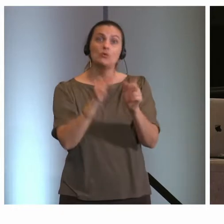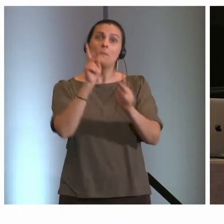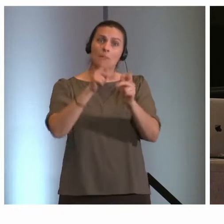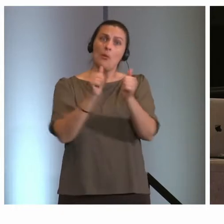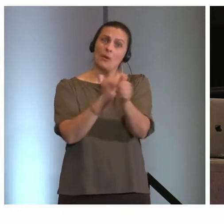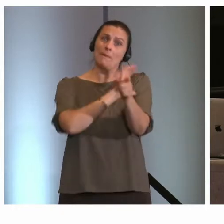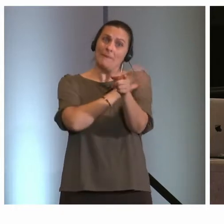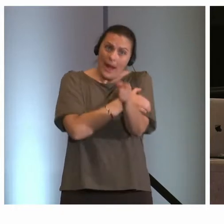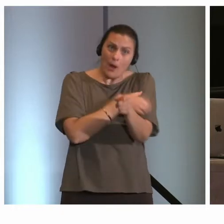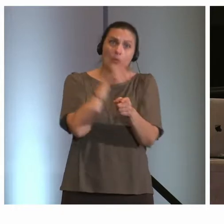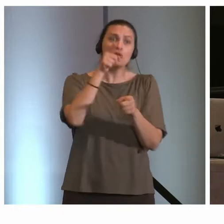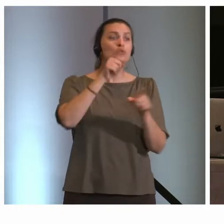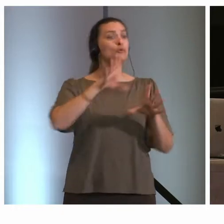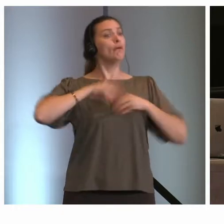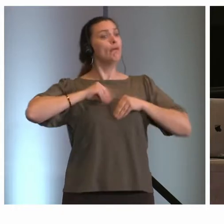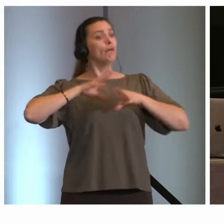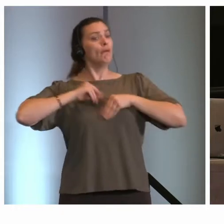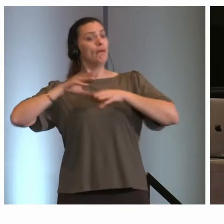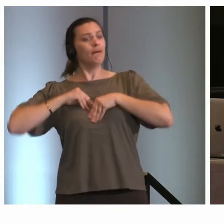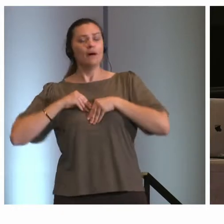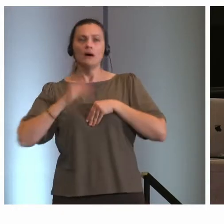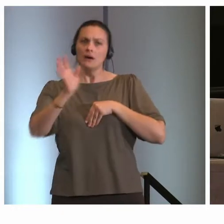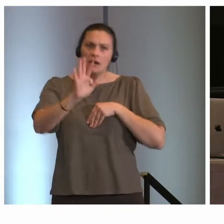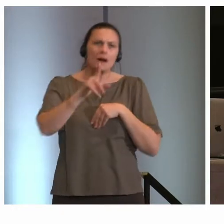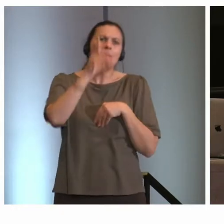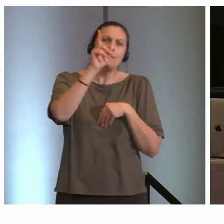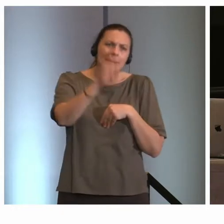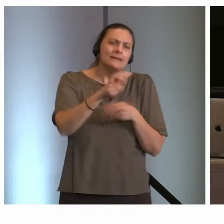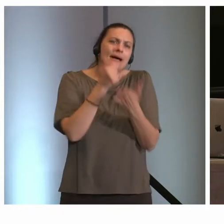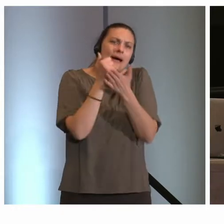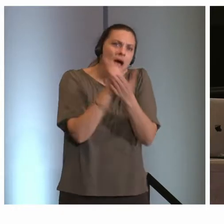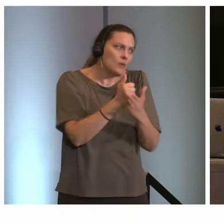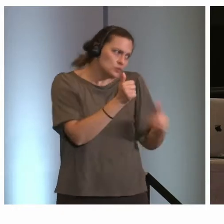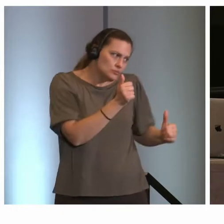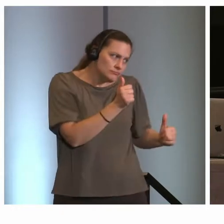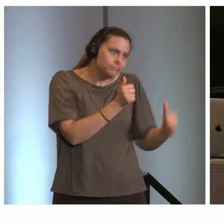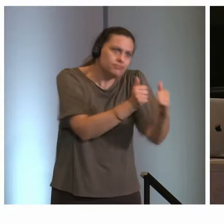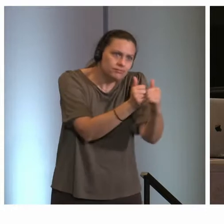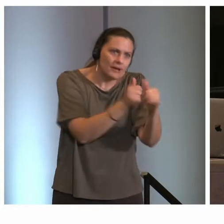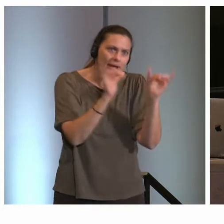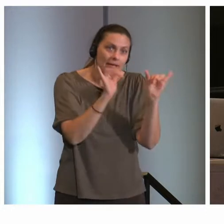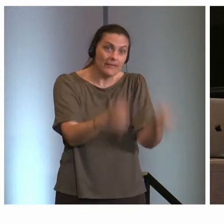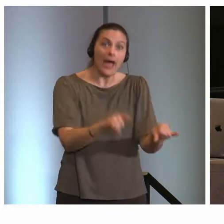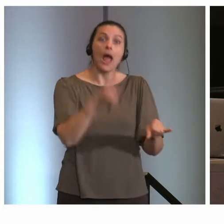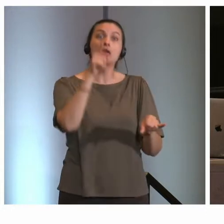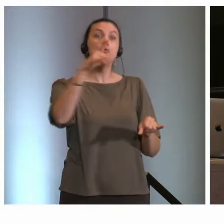continue to not hired. And people in the power